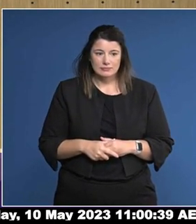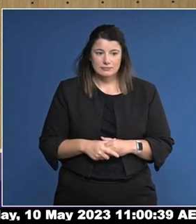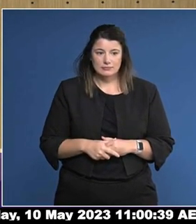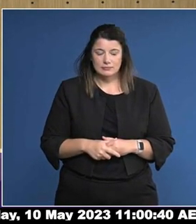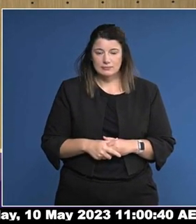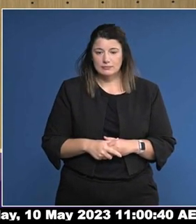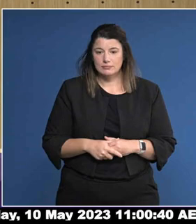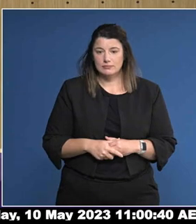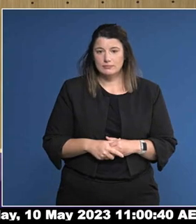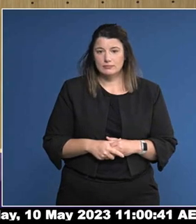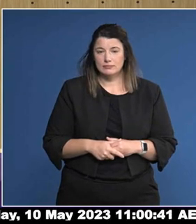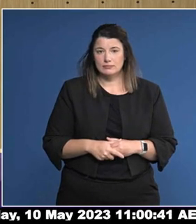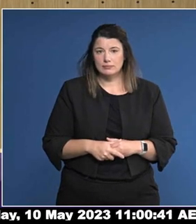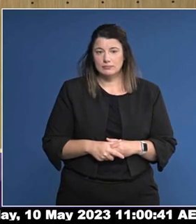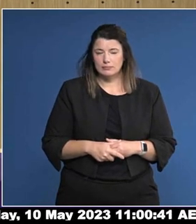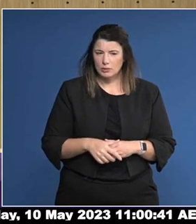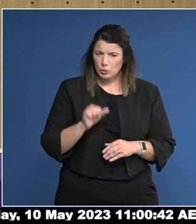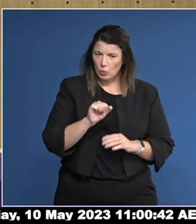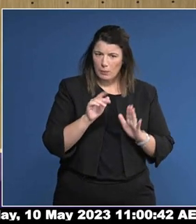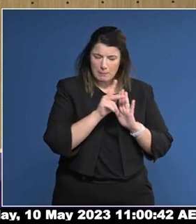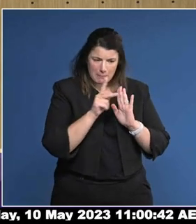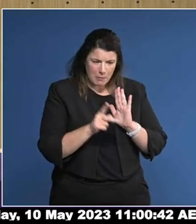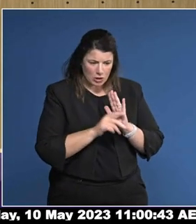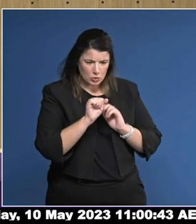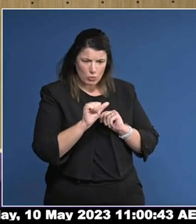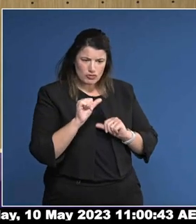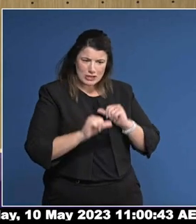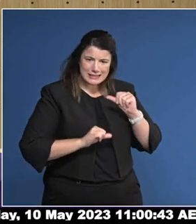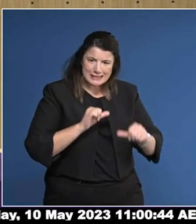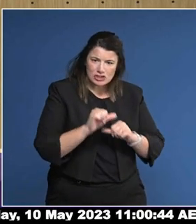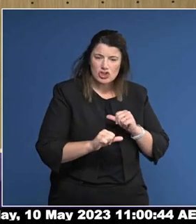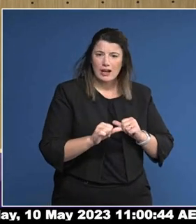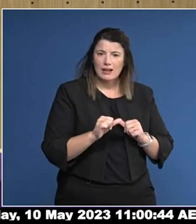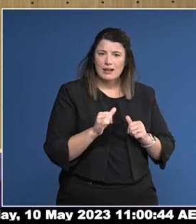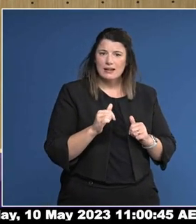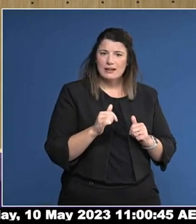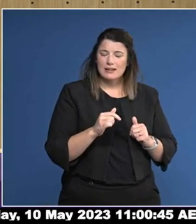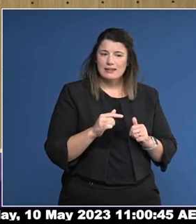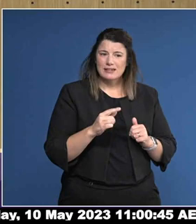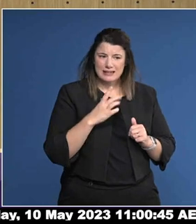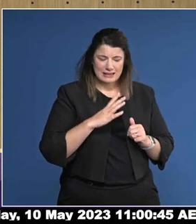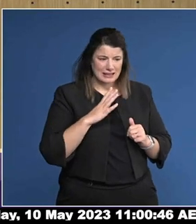Didn't your own policies and procedures require you to give primacy to ensure the